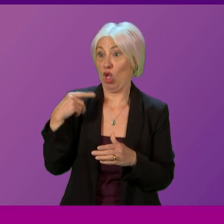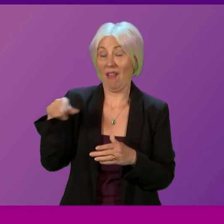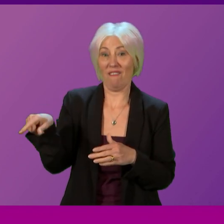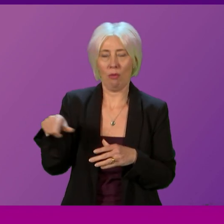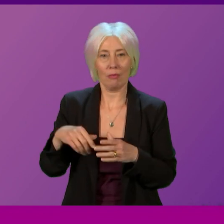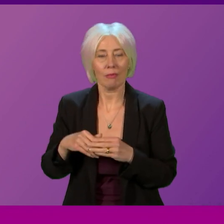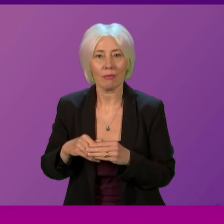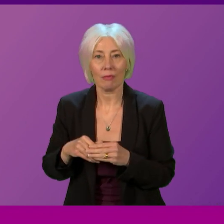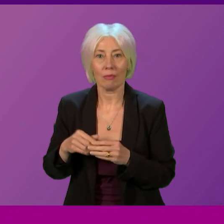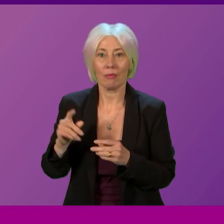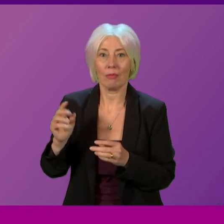Minister’s question time.